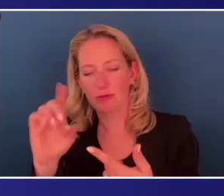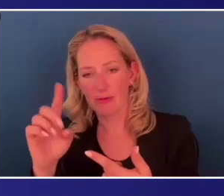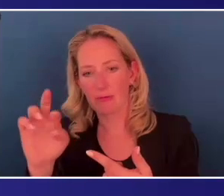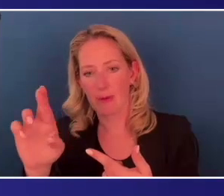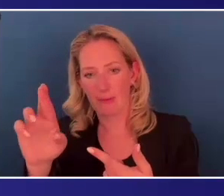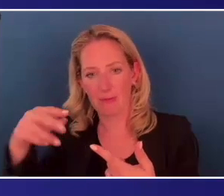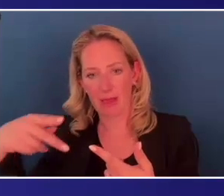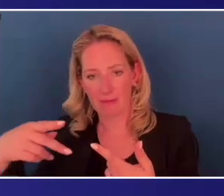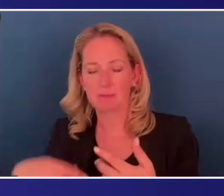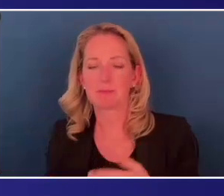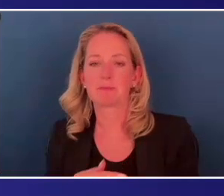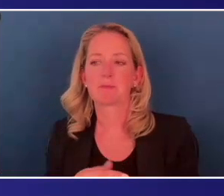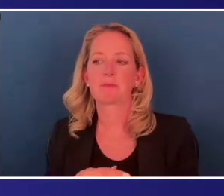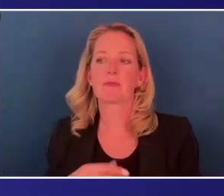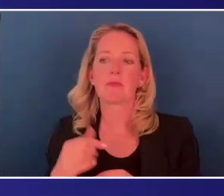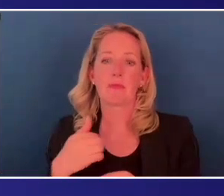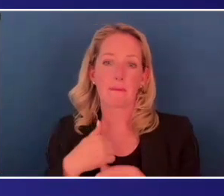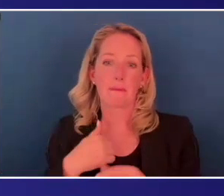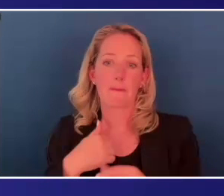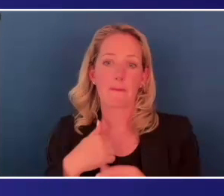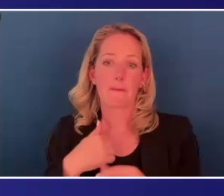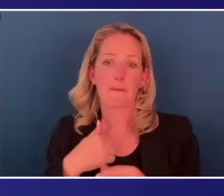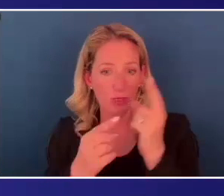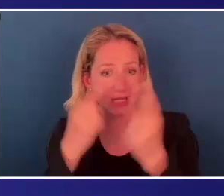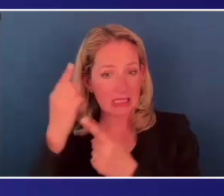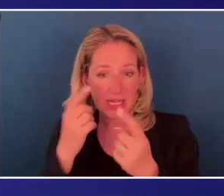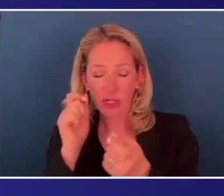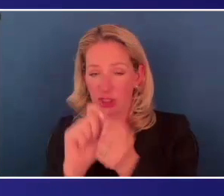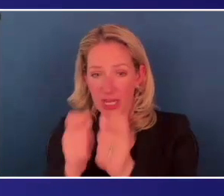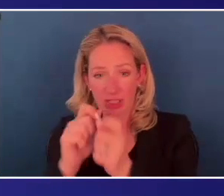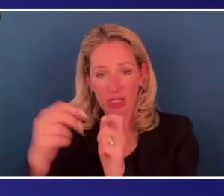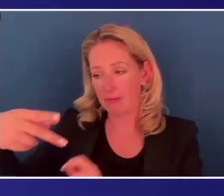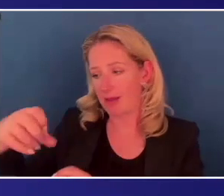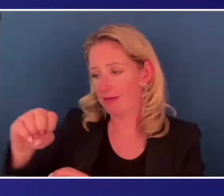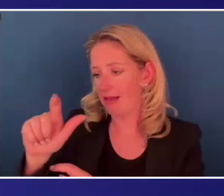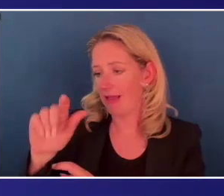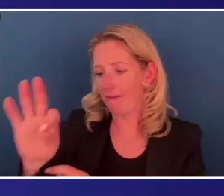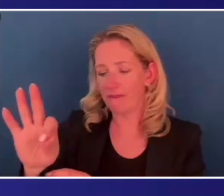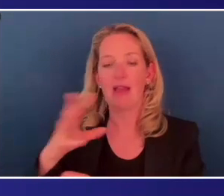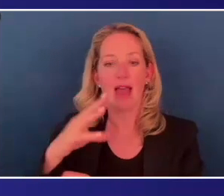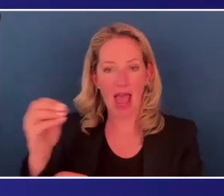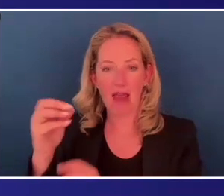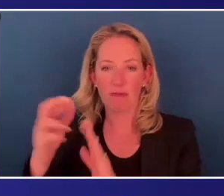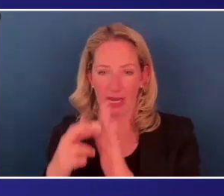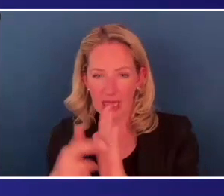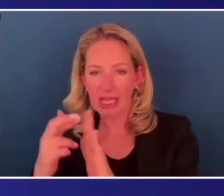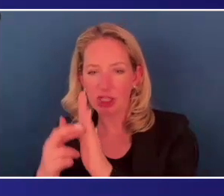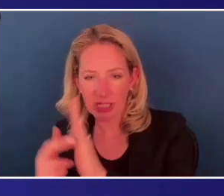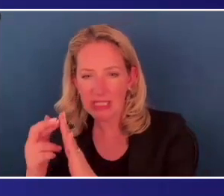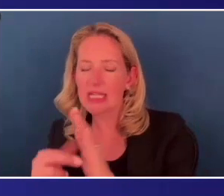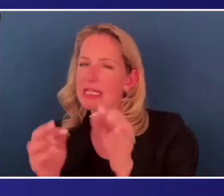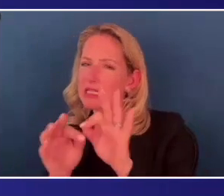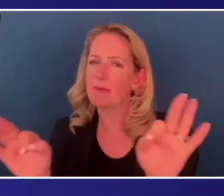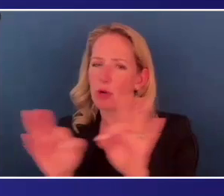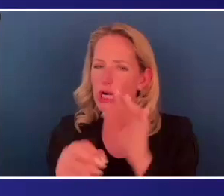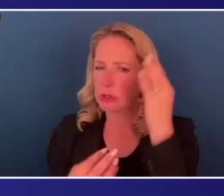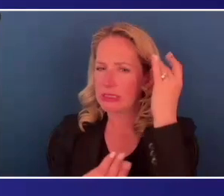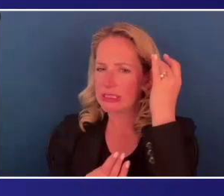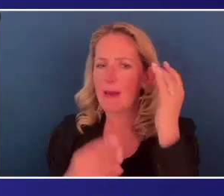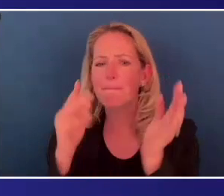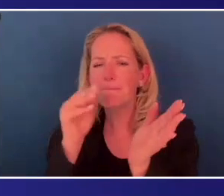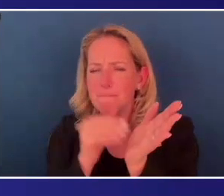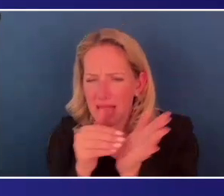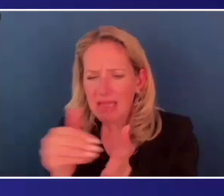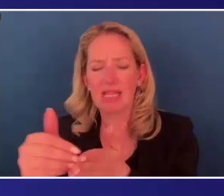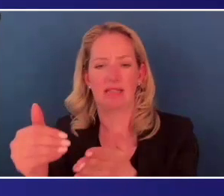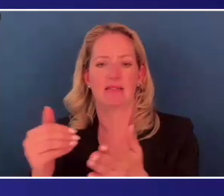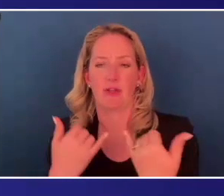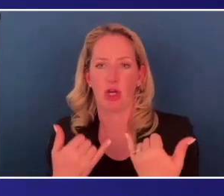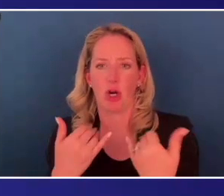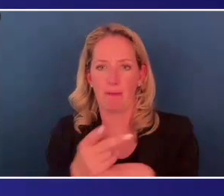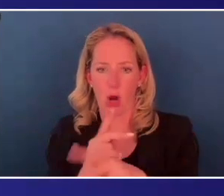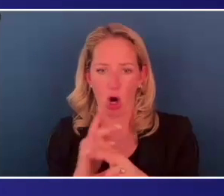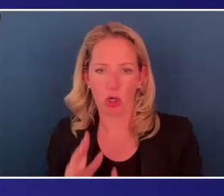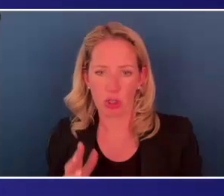First, st I ask that as you consider making changes to PSLF and underlying regulations, you bear in mind the millions of current borrowers who have made significant life decisions in reliance on that program.